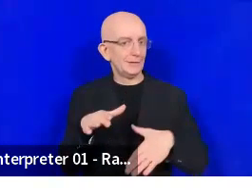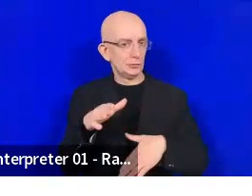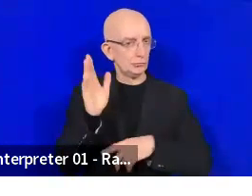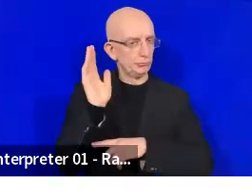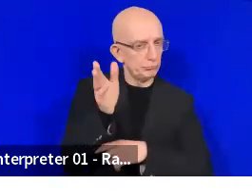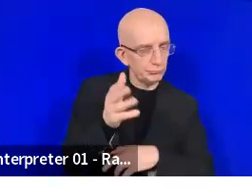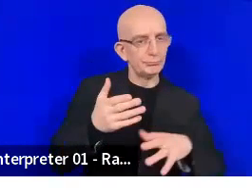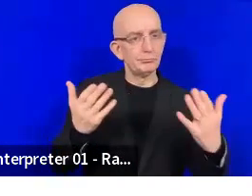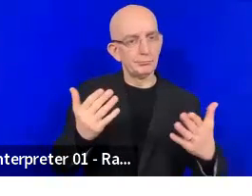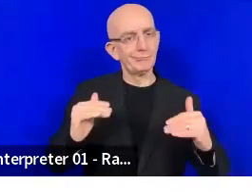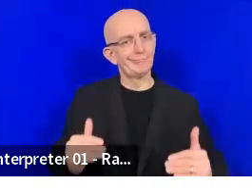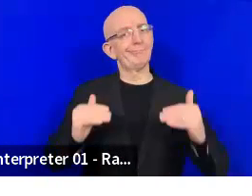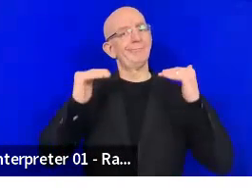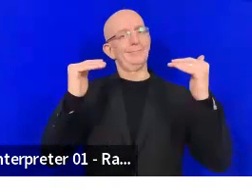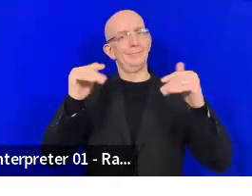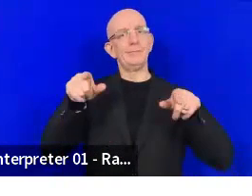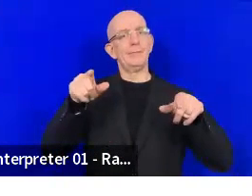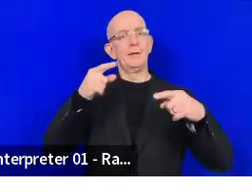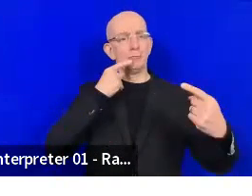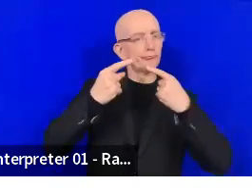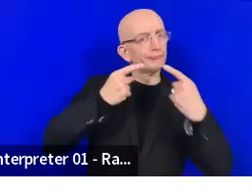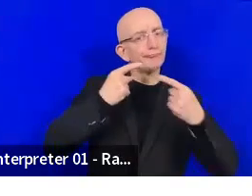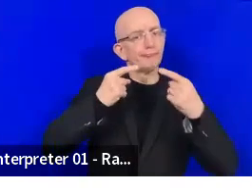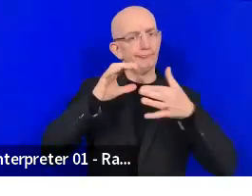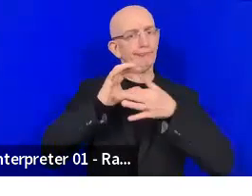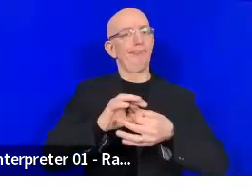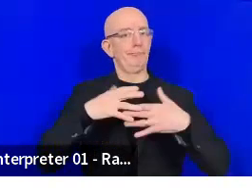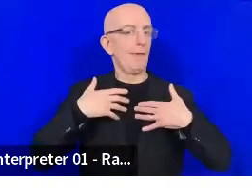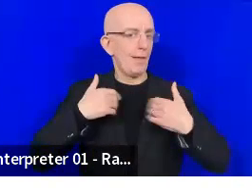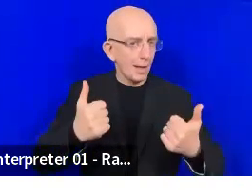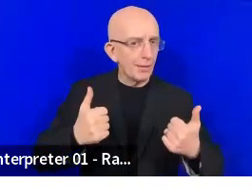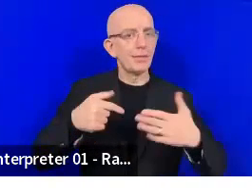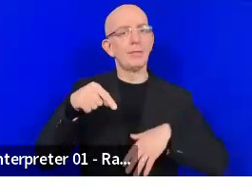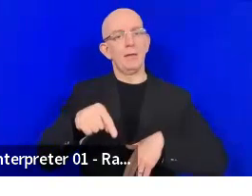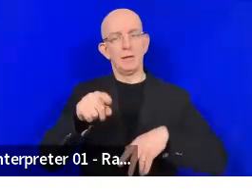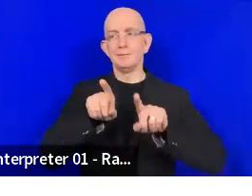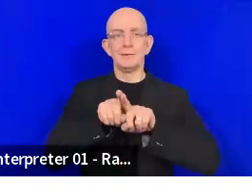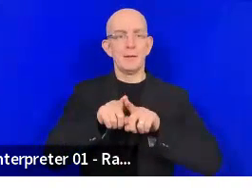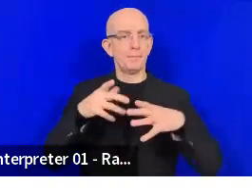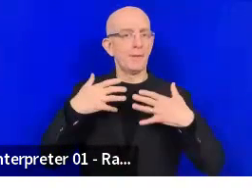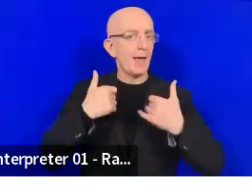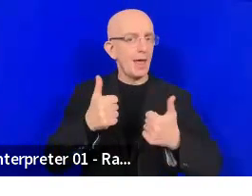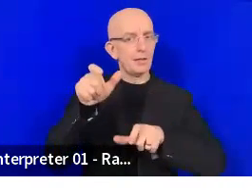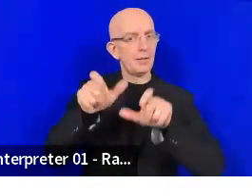care workers. We know that, you know, we can't have a whole society, a health community, we can't have